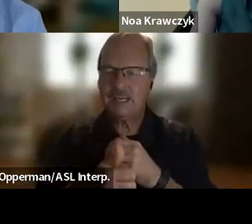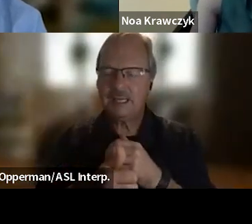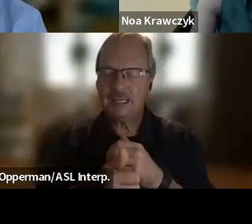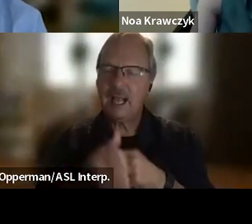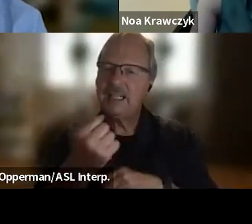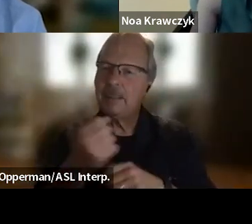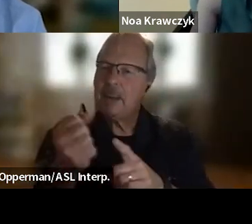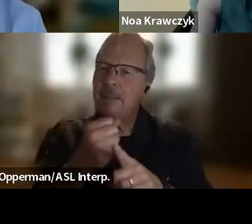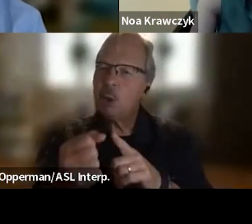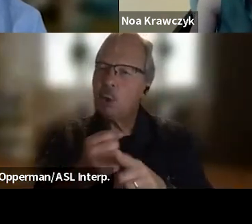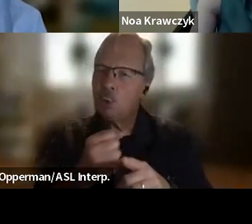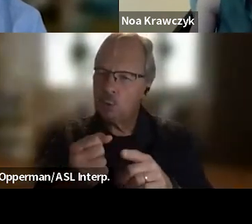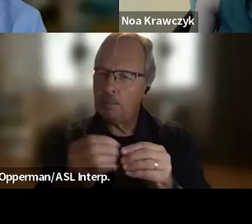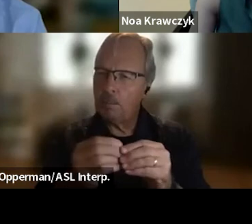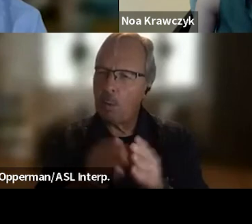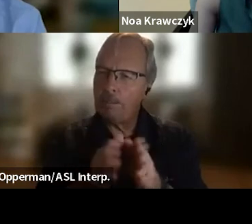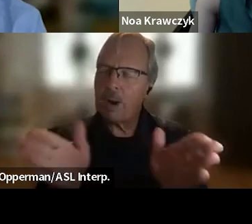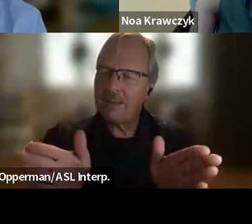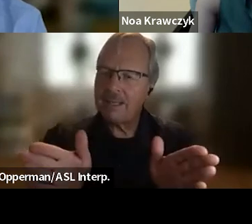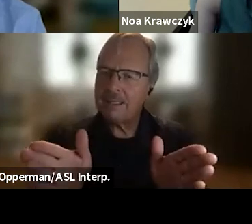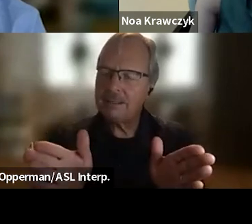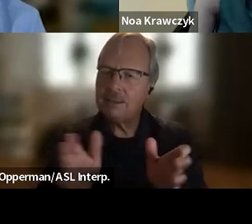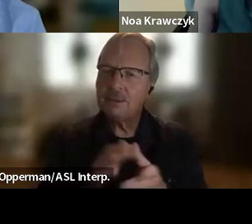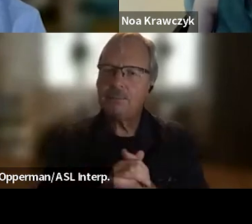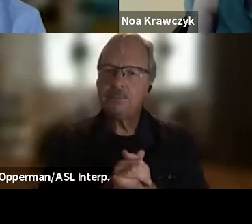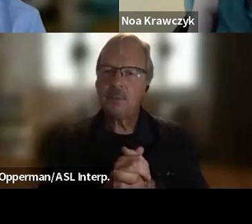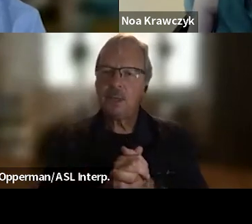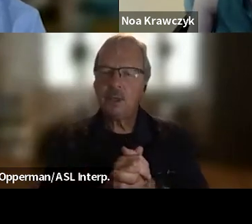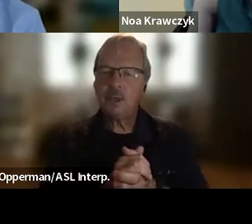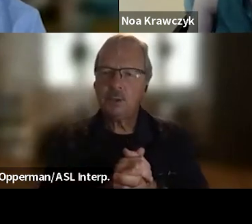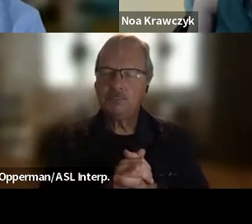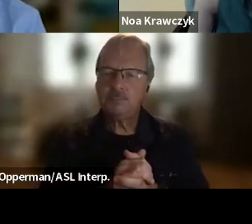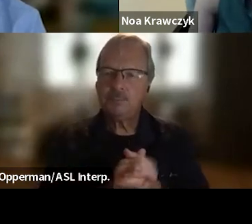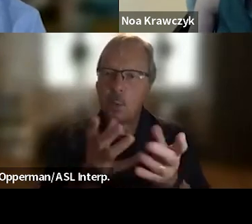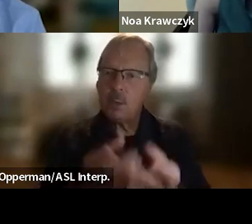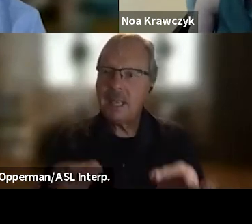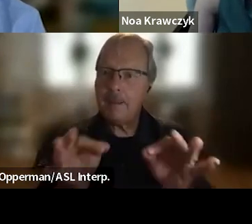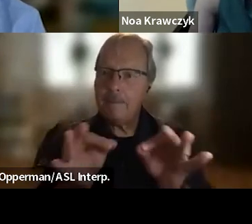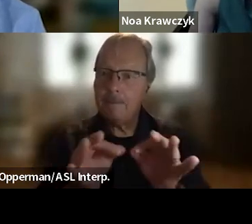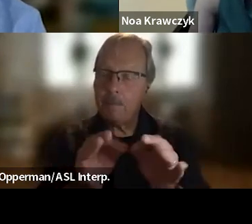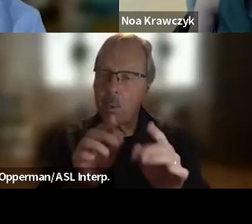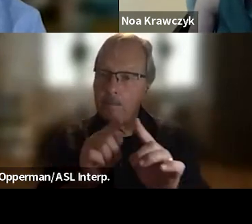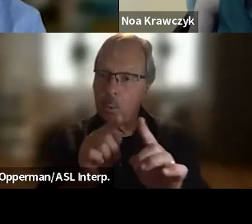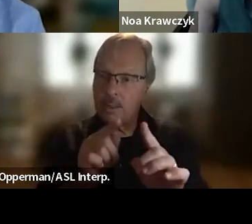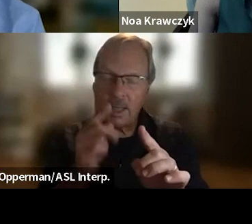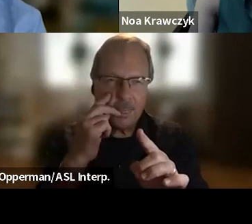So I think it's a really good and important point to be thinking beyond opioids and something that,